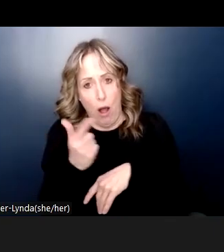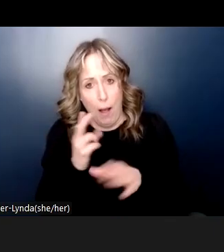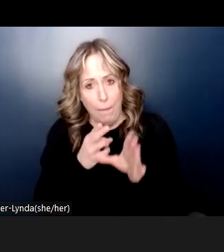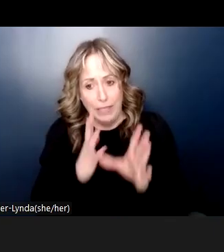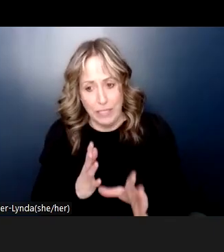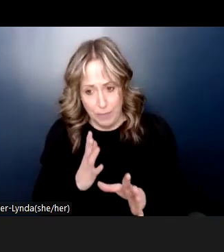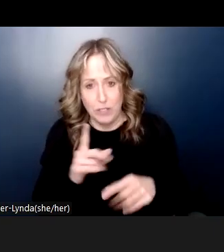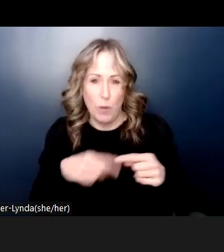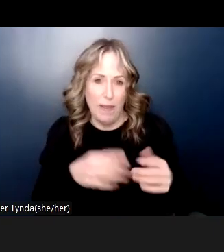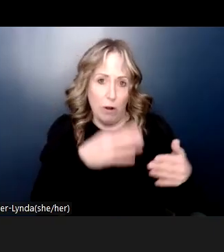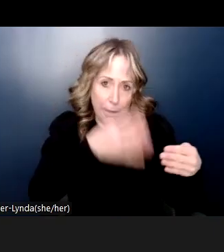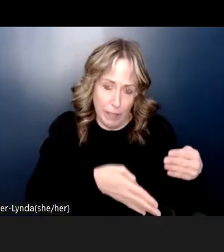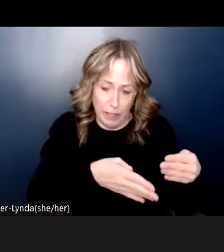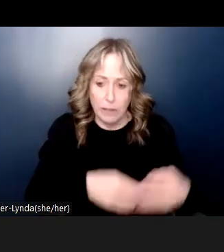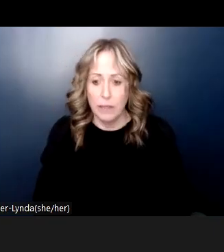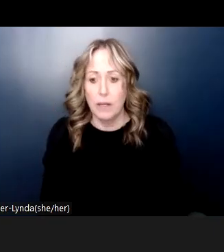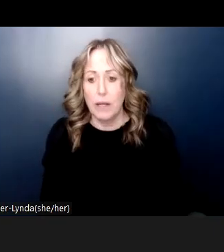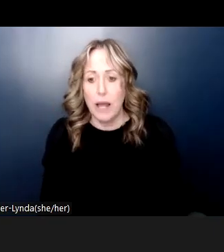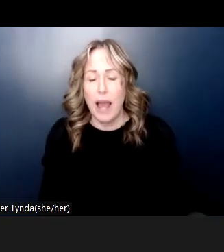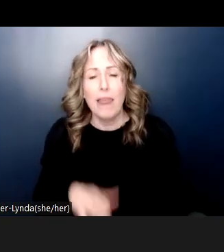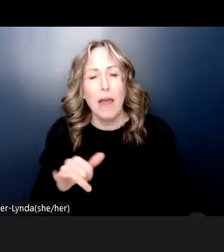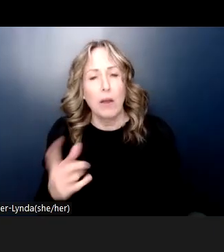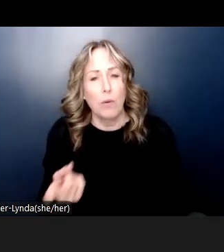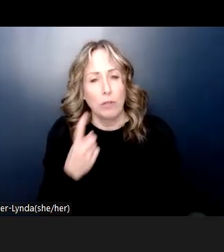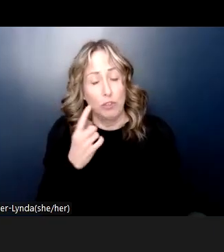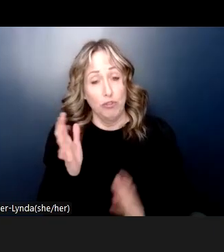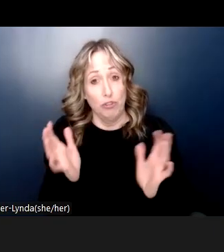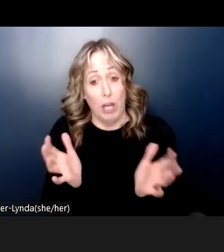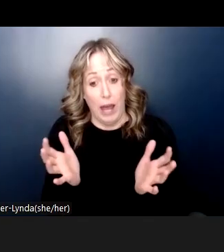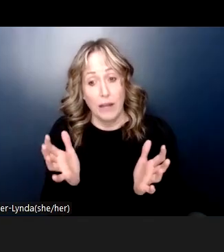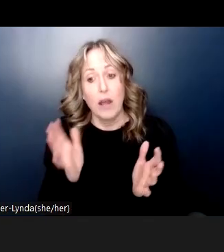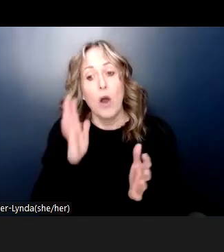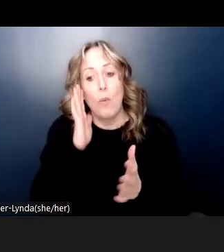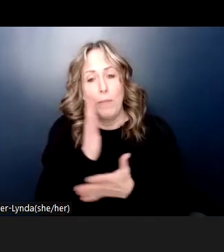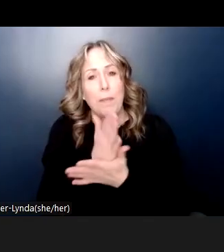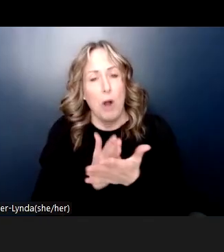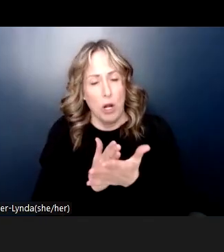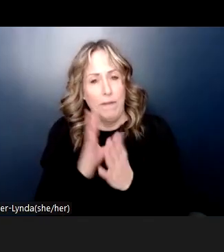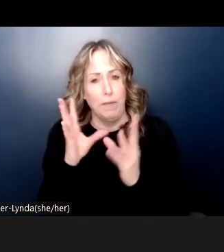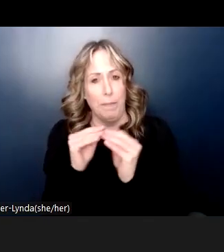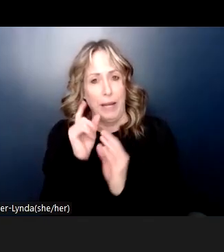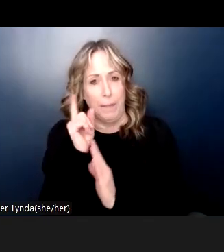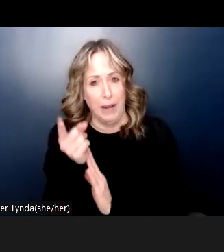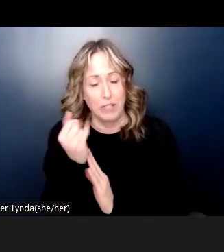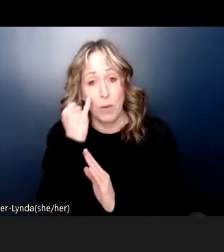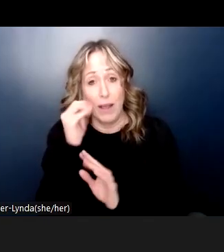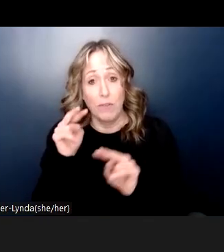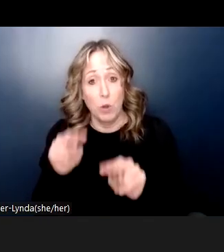And the, the question that come in the chat, they also will be part of the meeting minutes. So if you look at the previous,